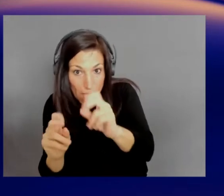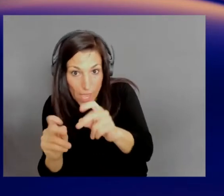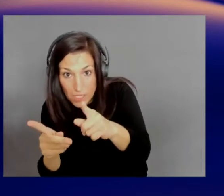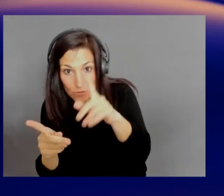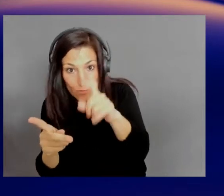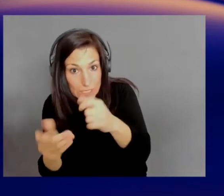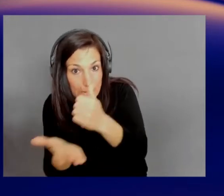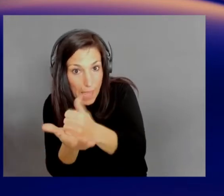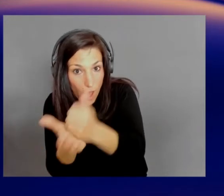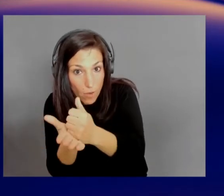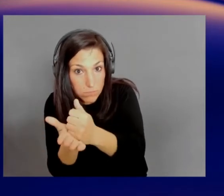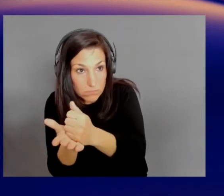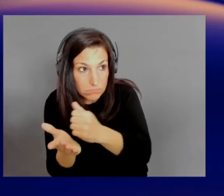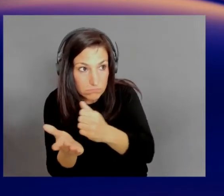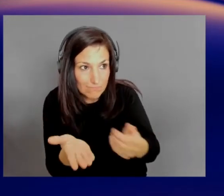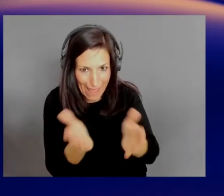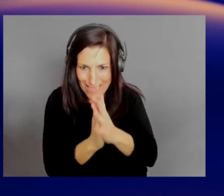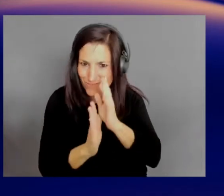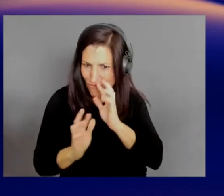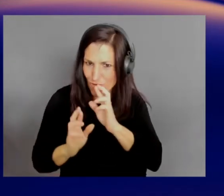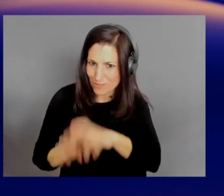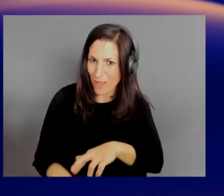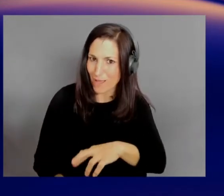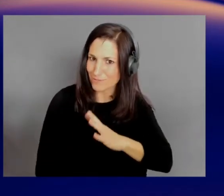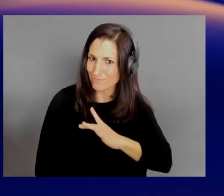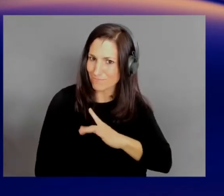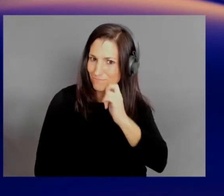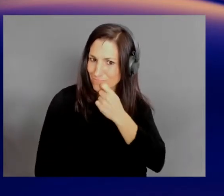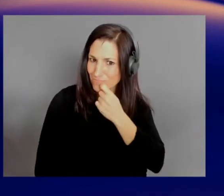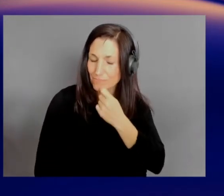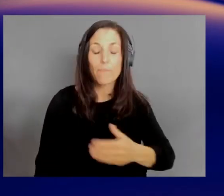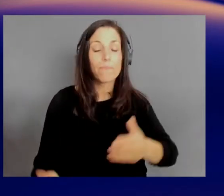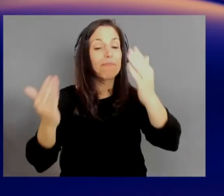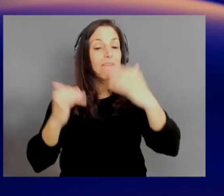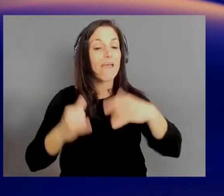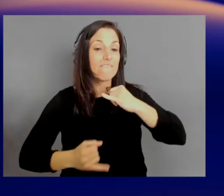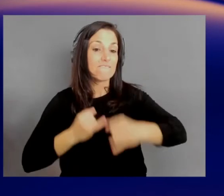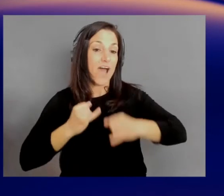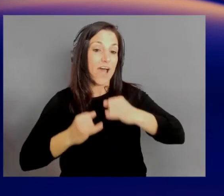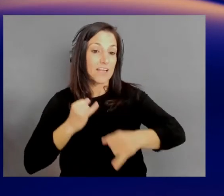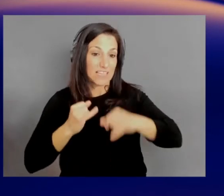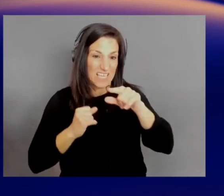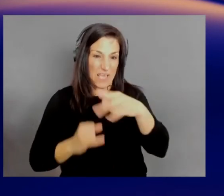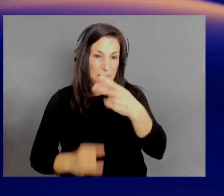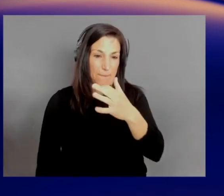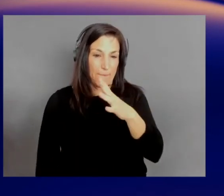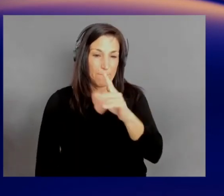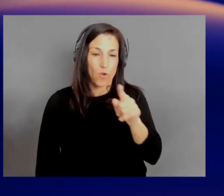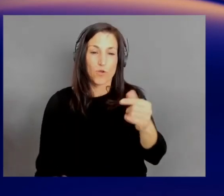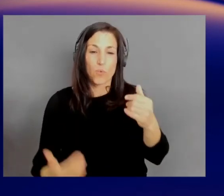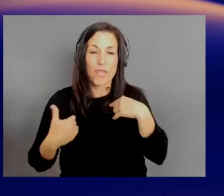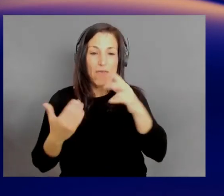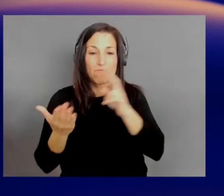And then finally in Pinpoint, we have journeys. So these are really just multi-step customer engagements.